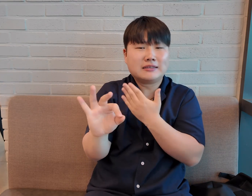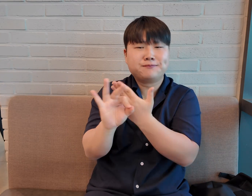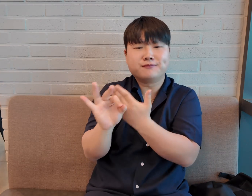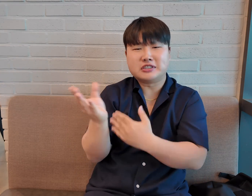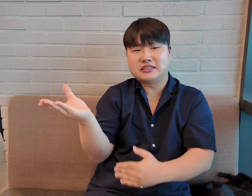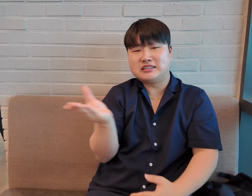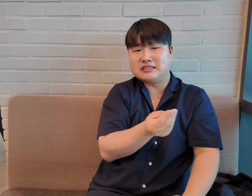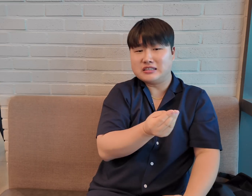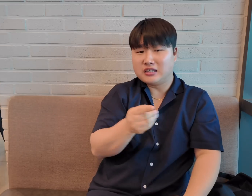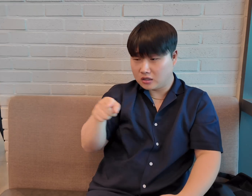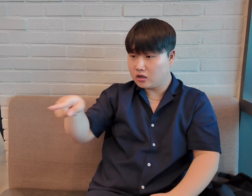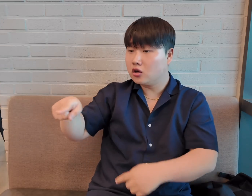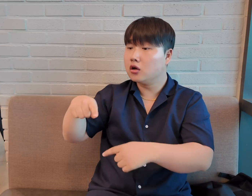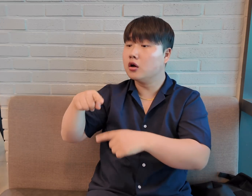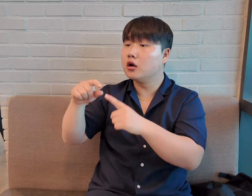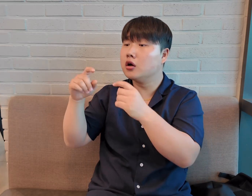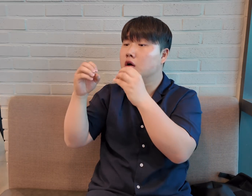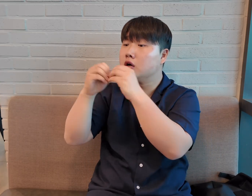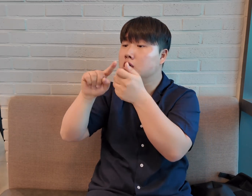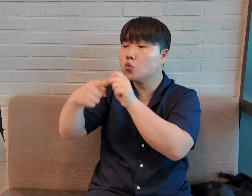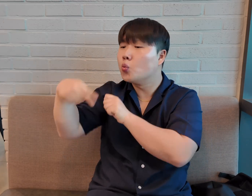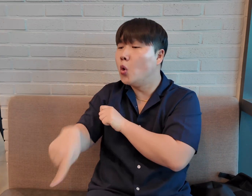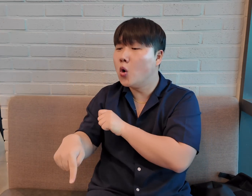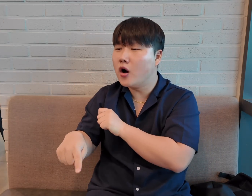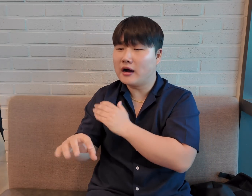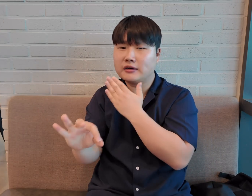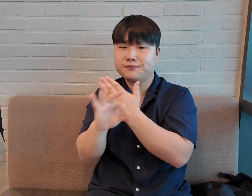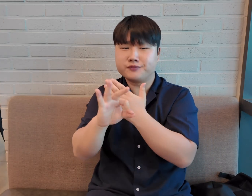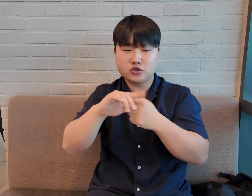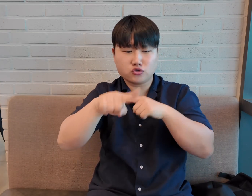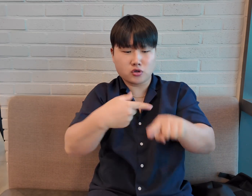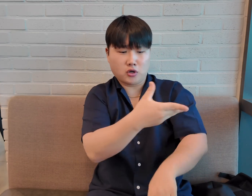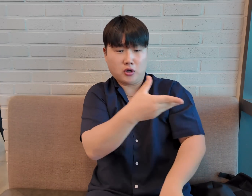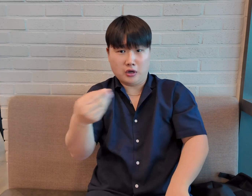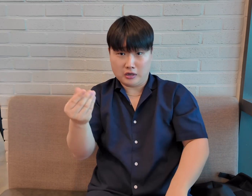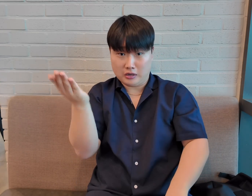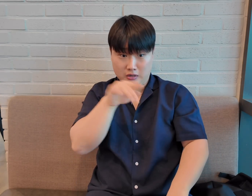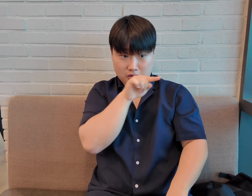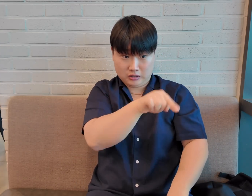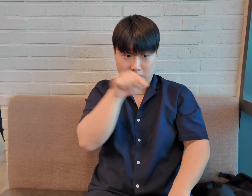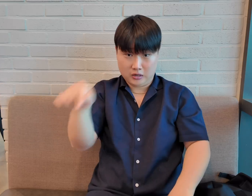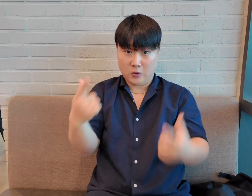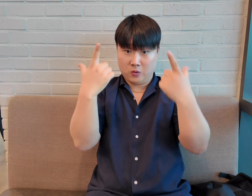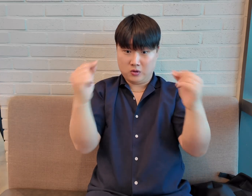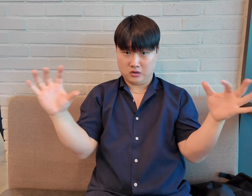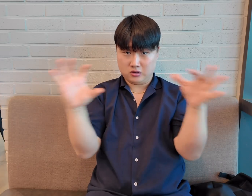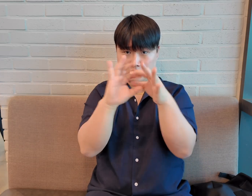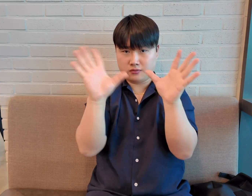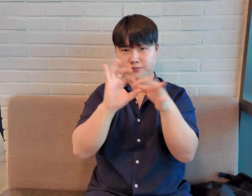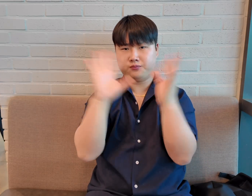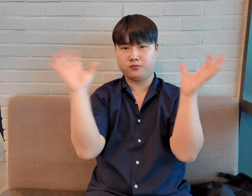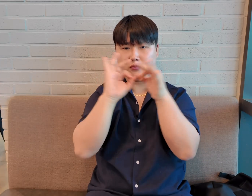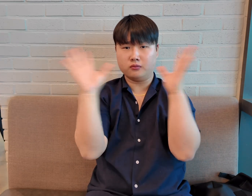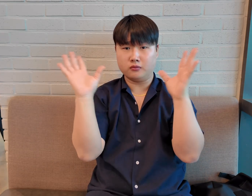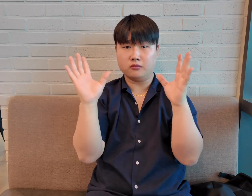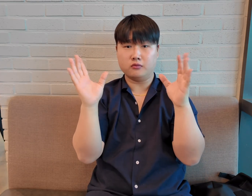you borrow the meaning of Korean to explain or understand it. Or, when you don't know the meaning of a Korean sentence, you can borrow the meaning of sign language. However, there is no unconditional correspondence. Although sign language is borrowed, there is no relationship between the sentences.